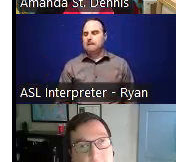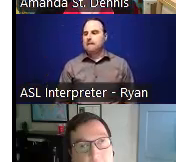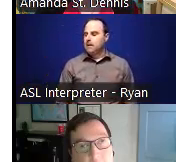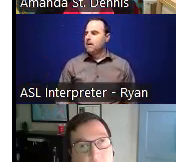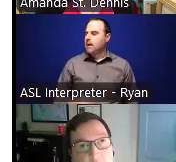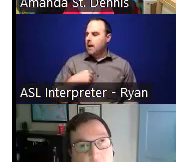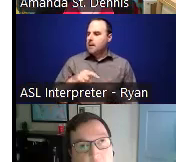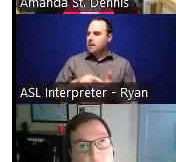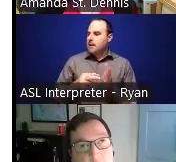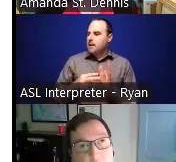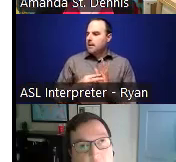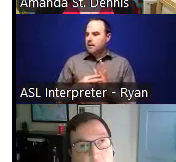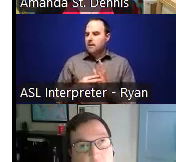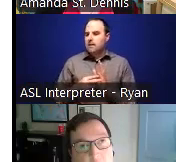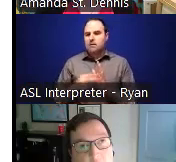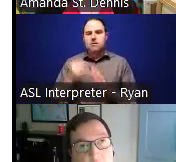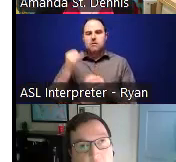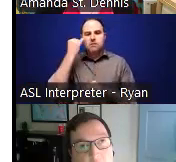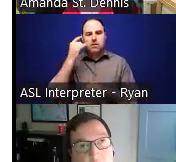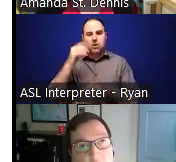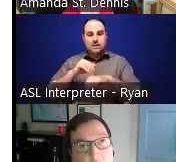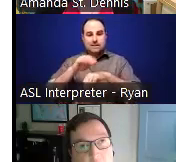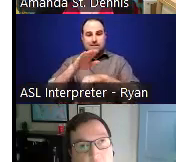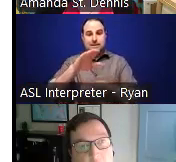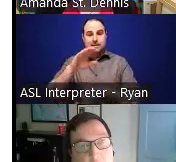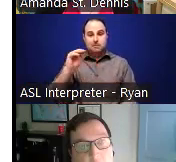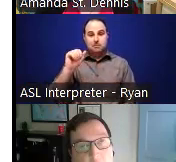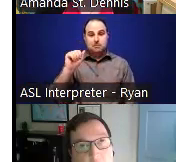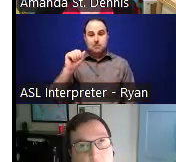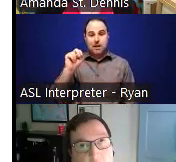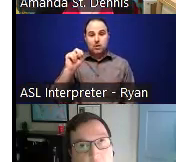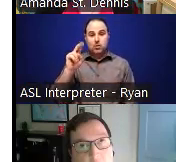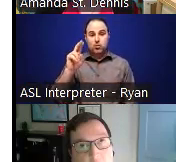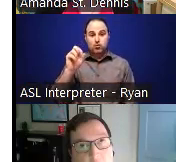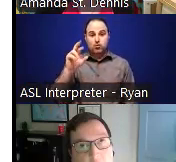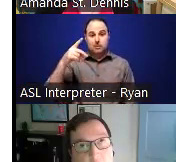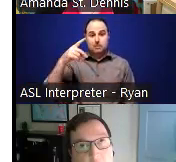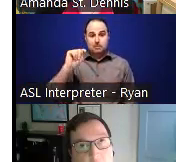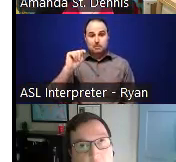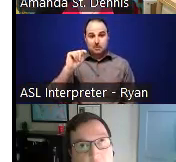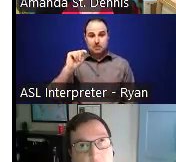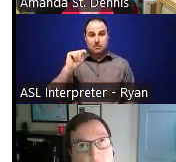we submitted our manuscript and they came back with comments. They wanted less than a week to